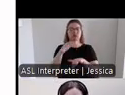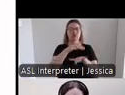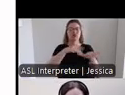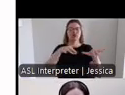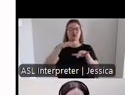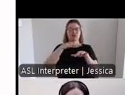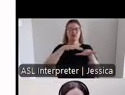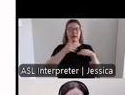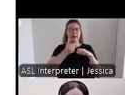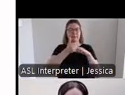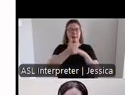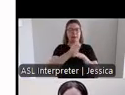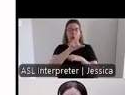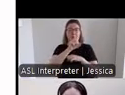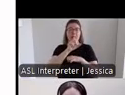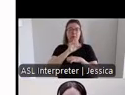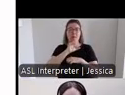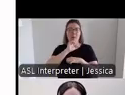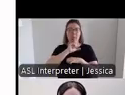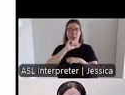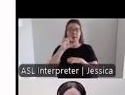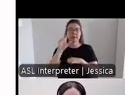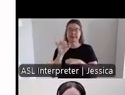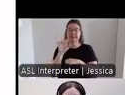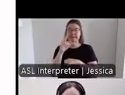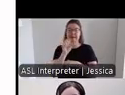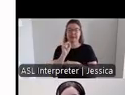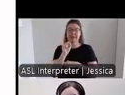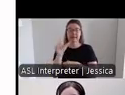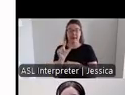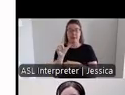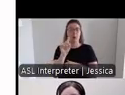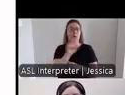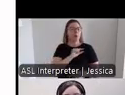the 100 year old Douglas Library on the Queen’s campus.